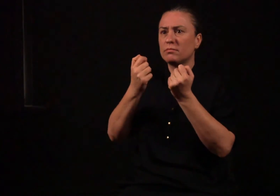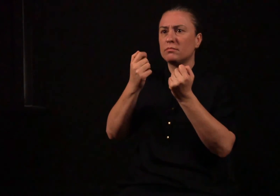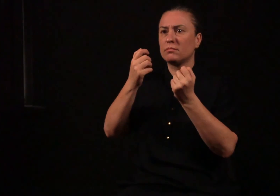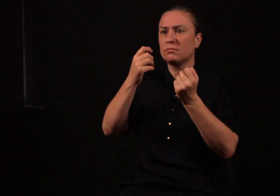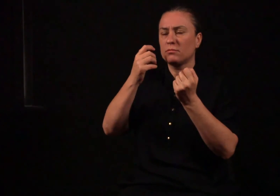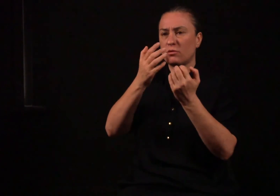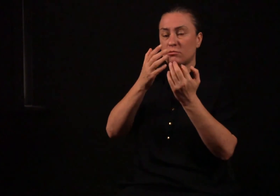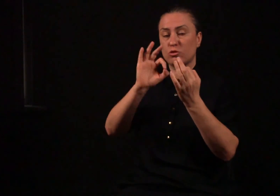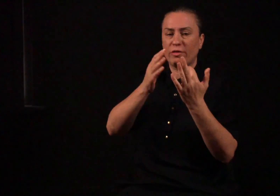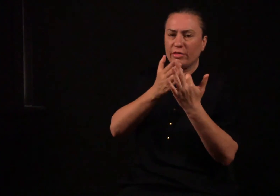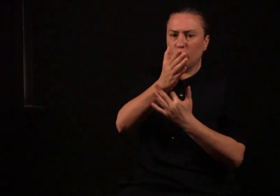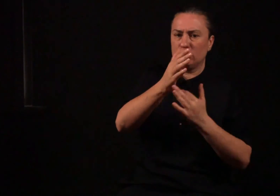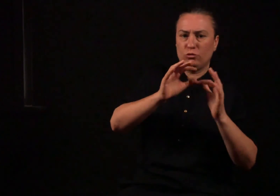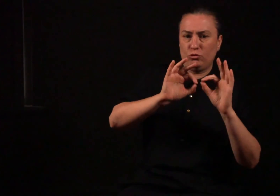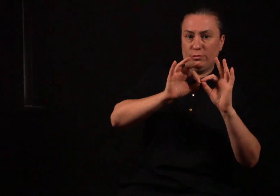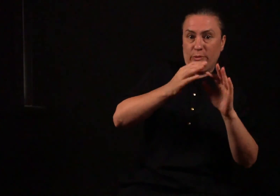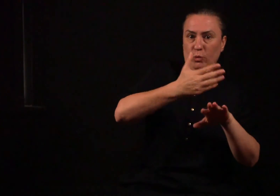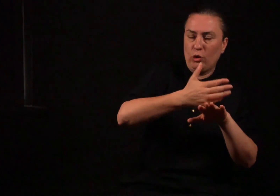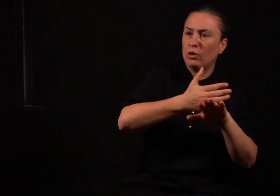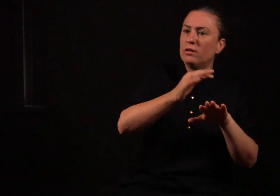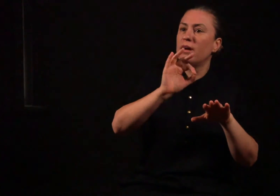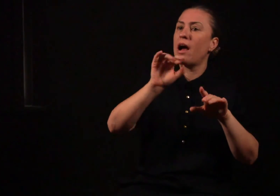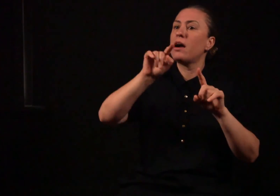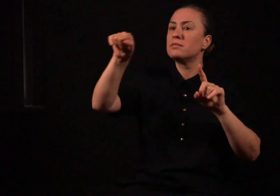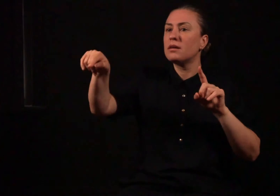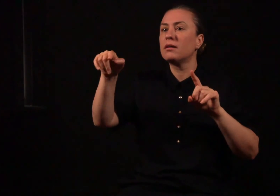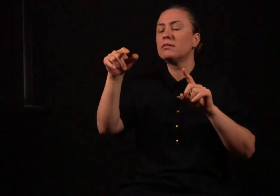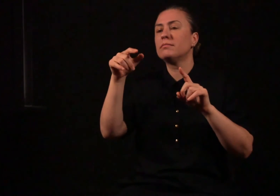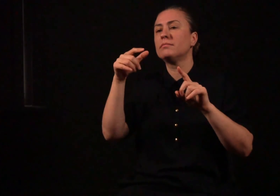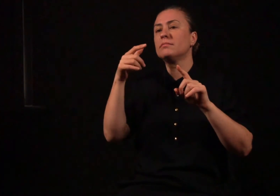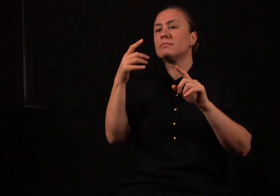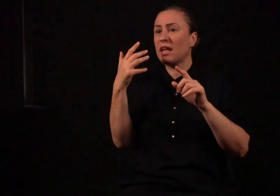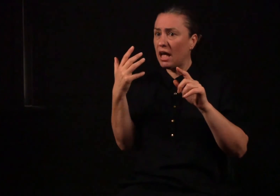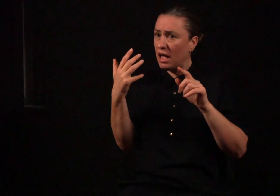I'm wondering is there support available for interpreters